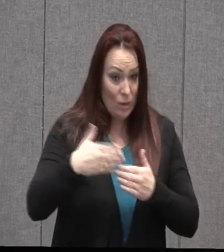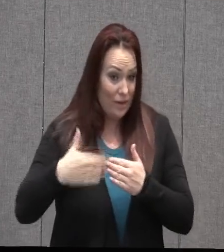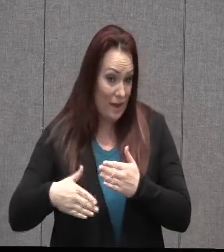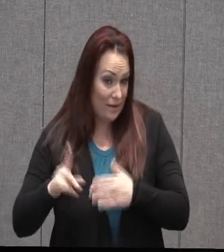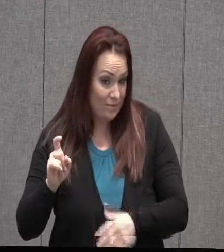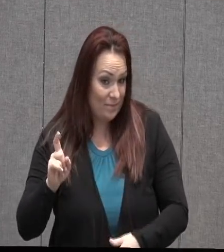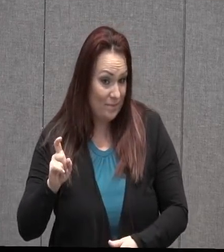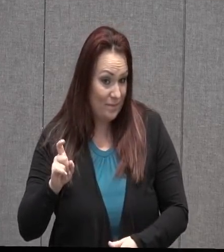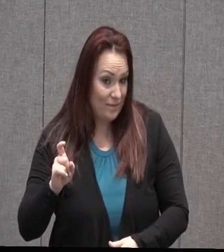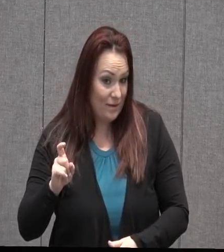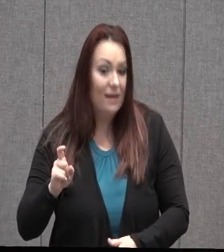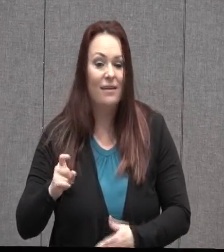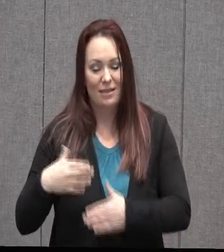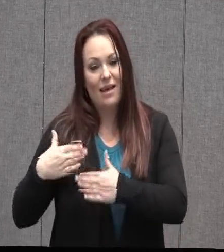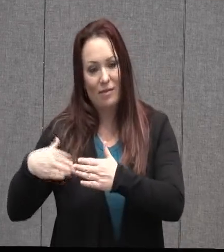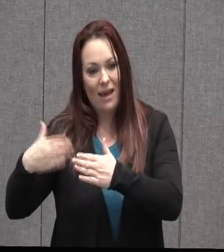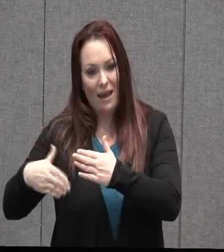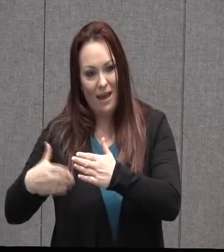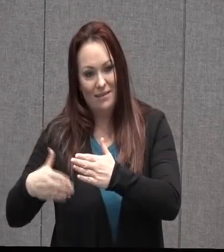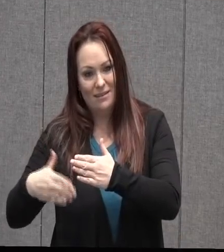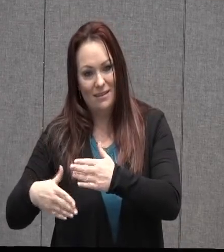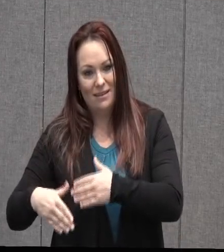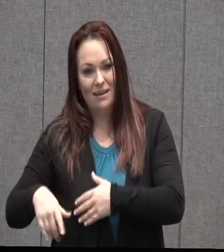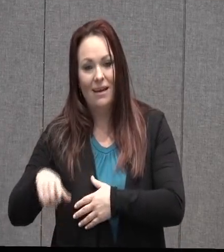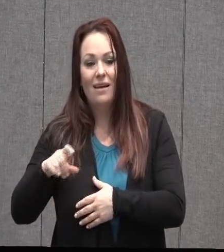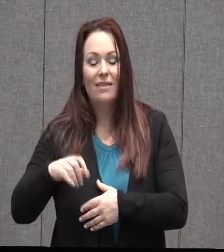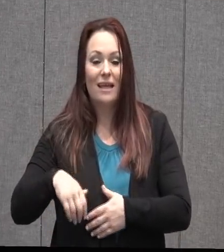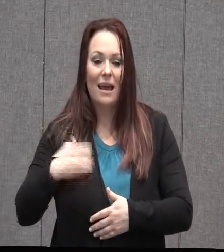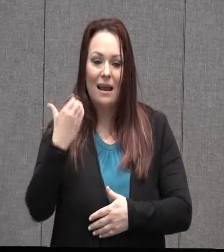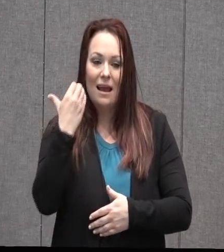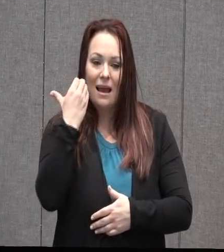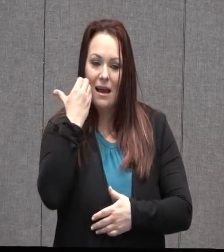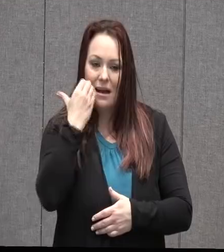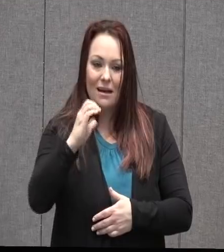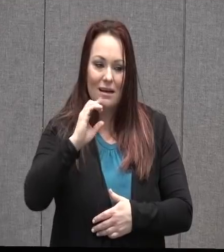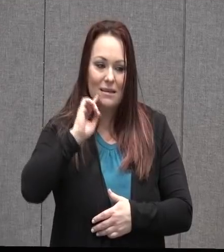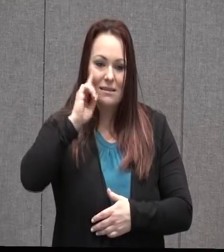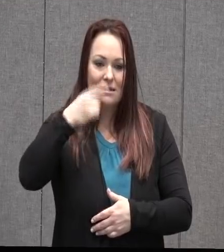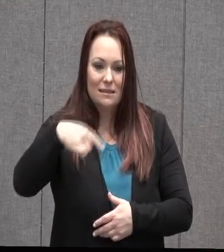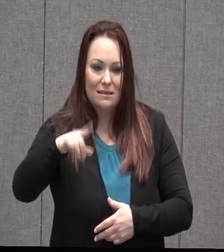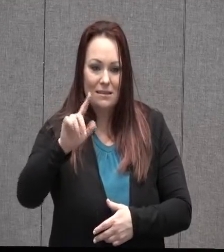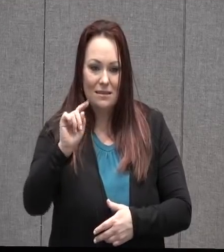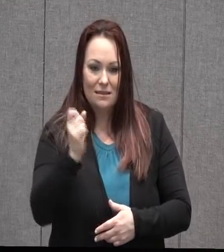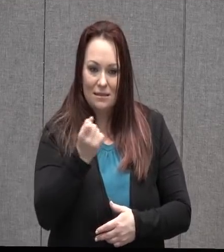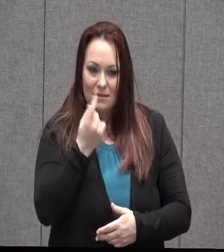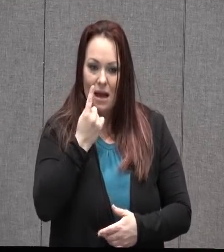I see it here at the end, x and t. Those are our consonants side by side.